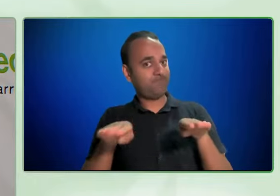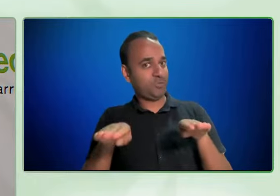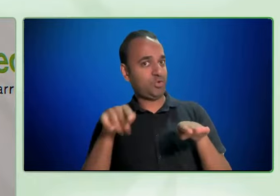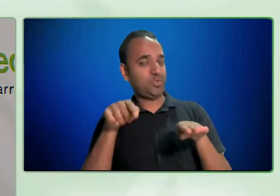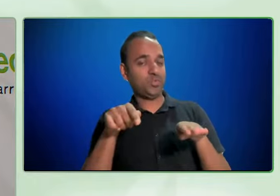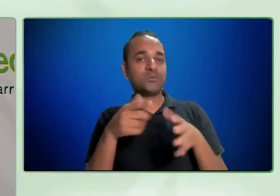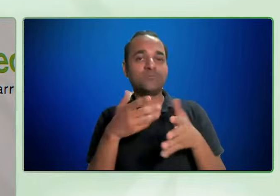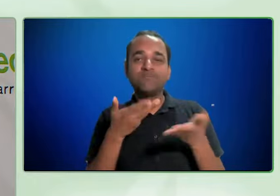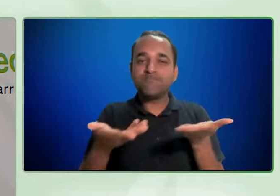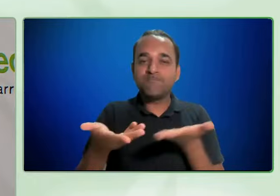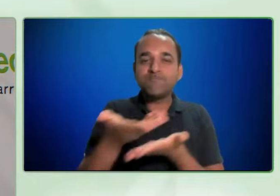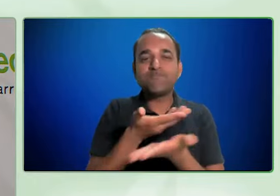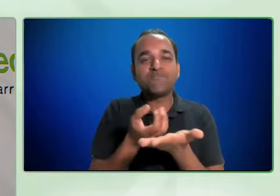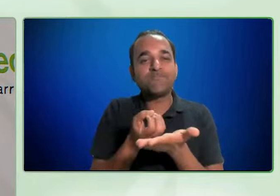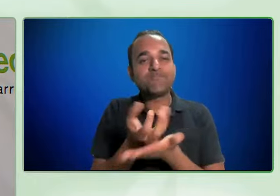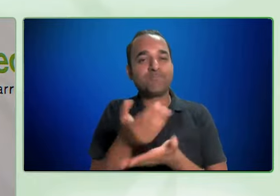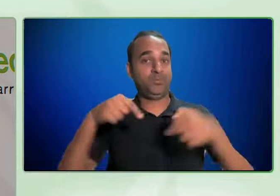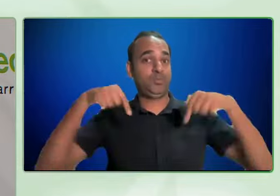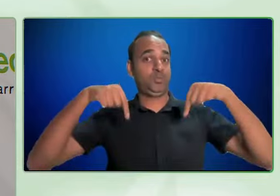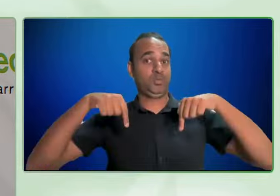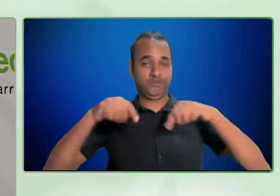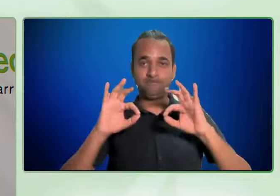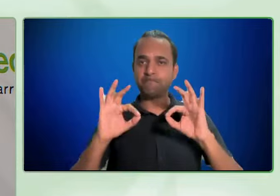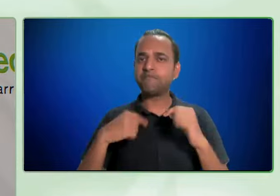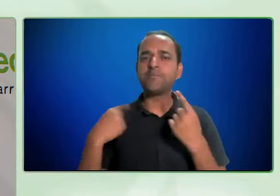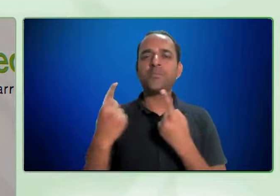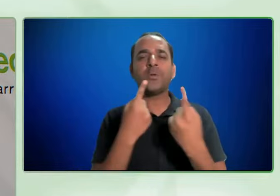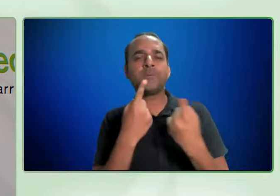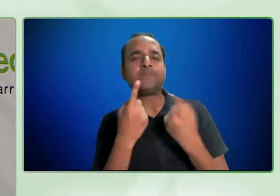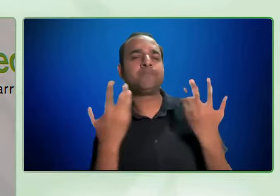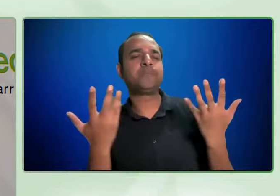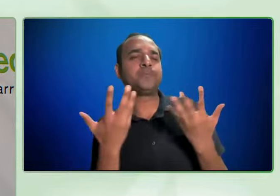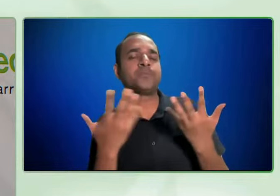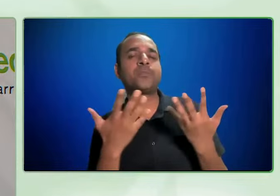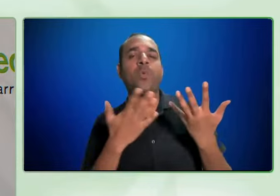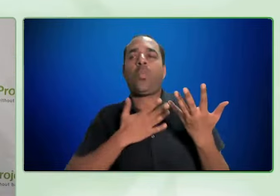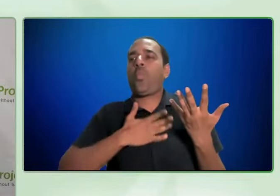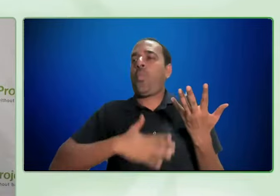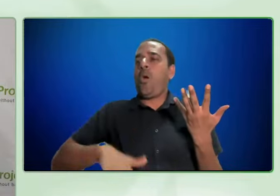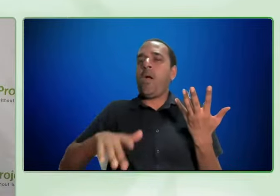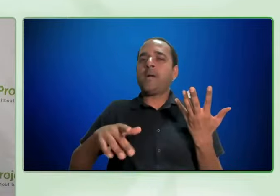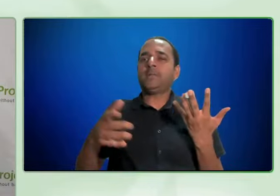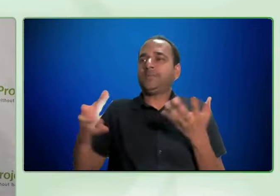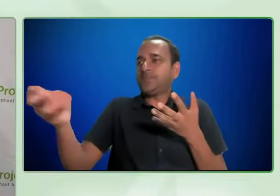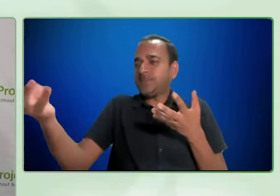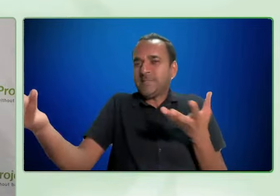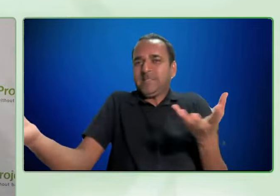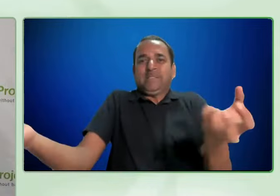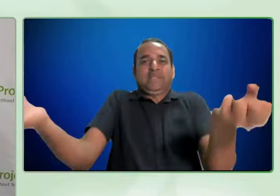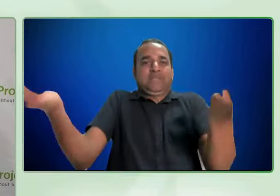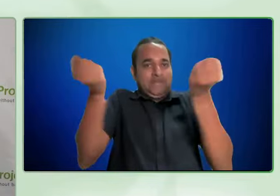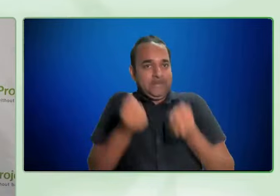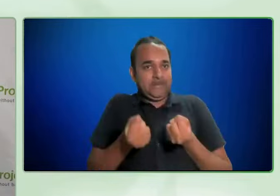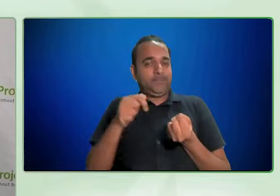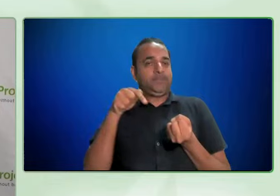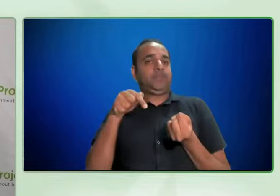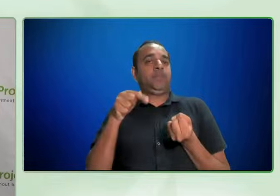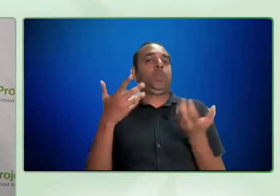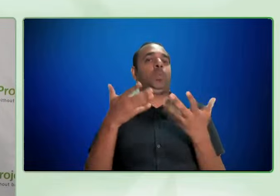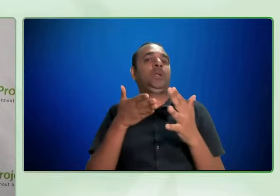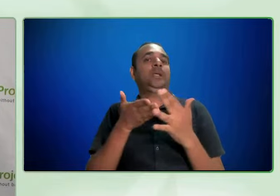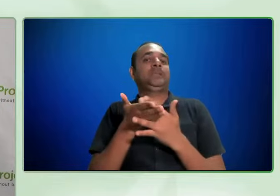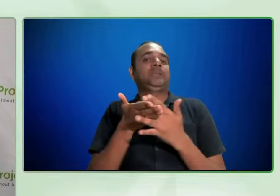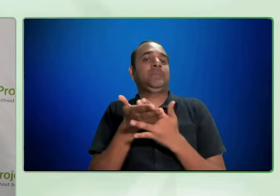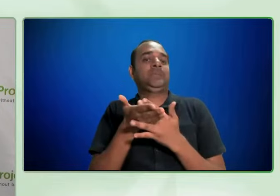Why don't I turn to our knowledgeable speaker and we will have you introduce yourself and